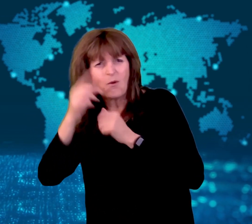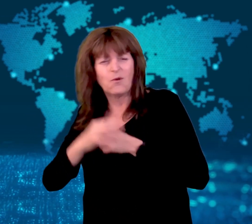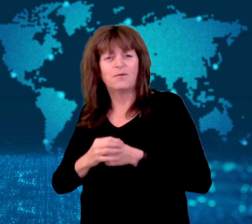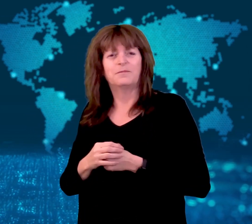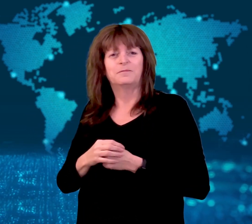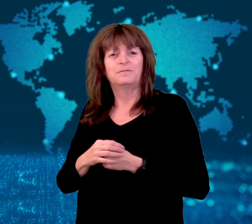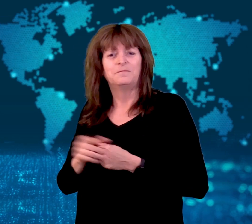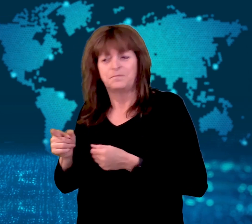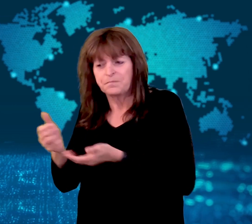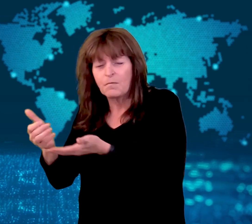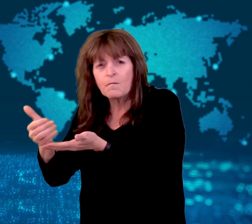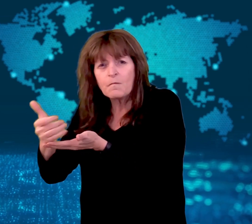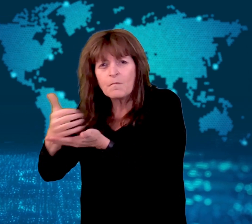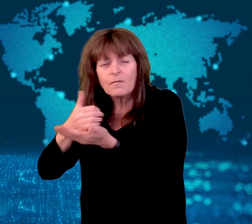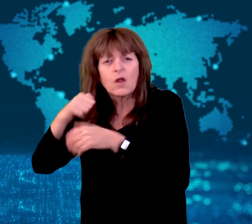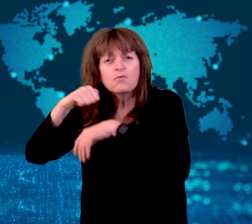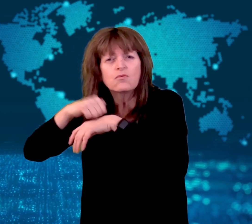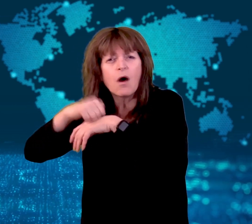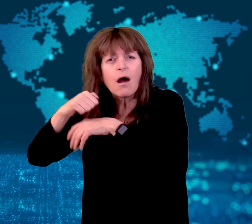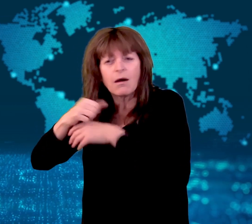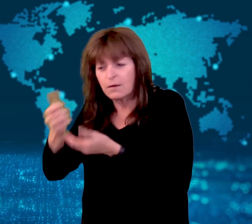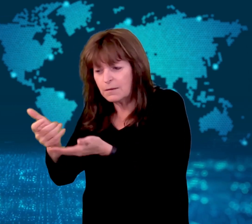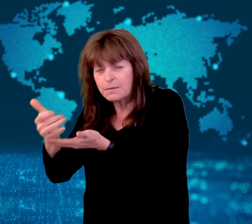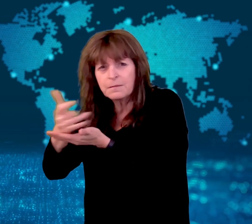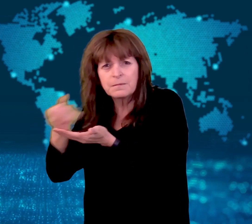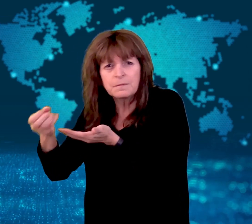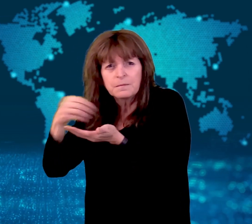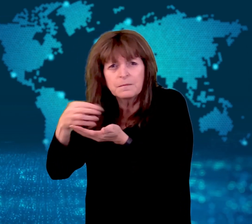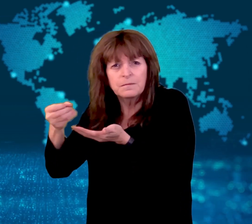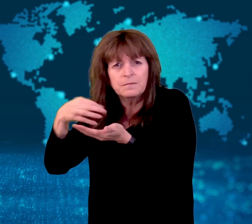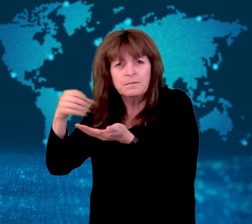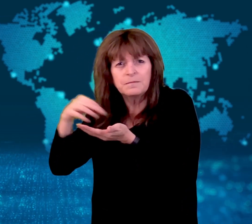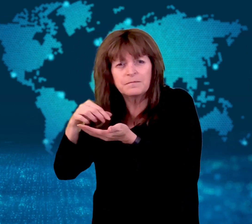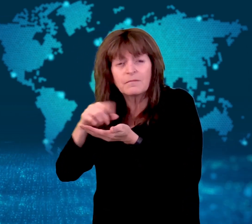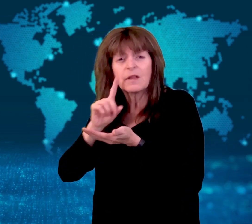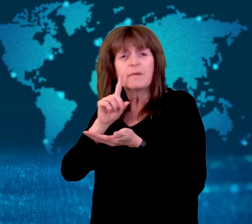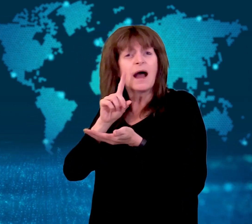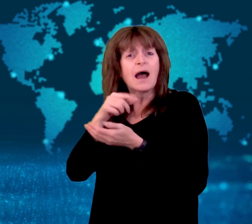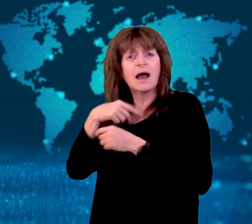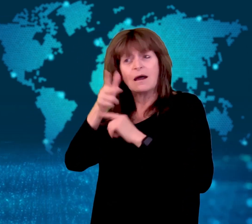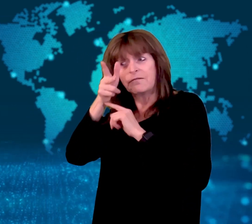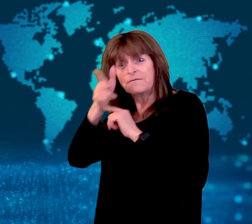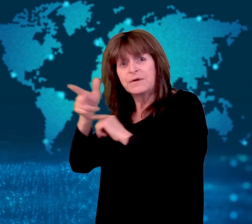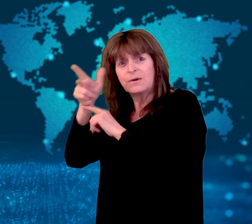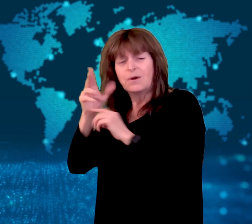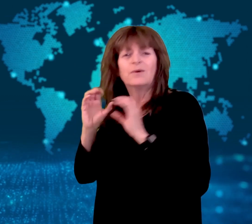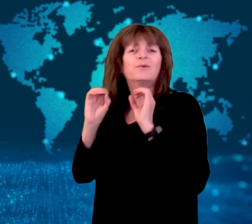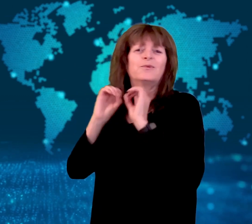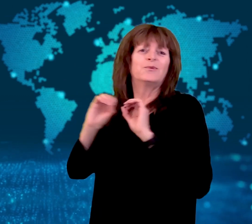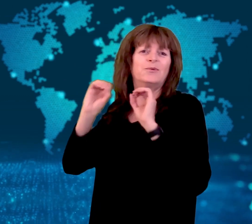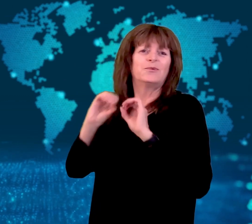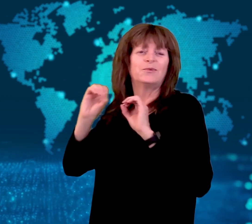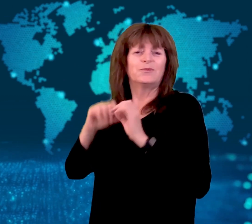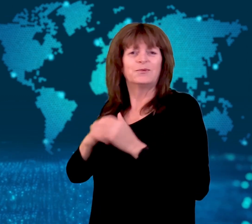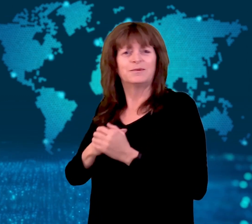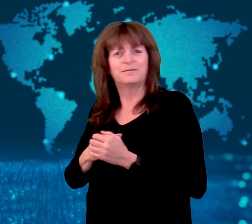He came back describing the rim of the volcano's caldera,